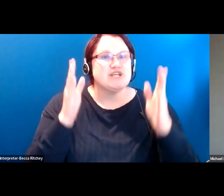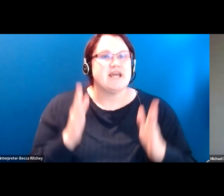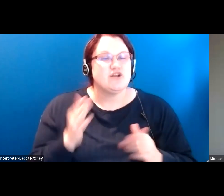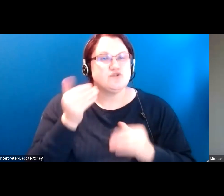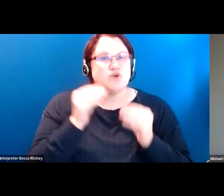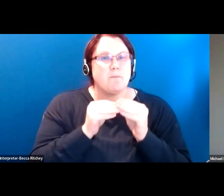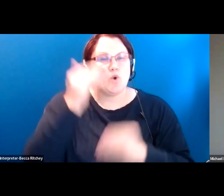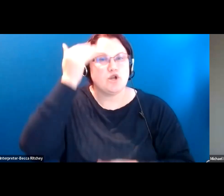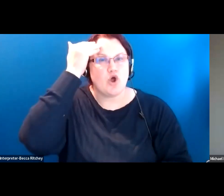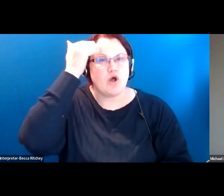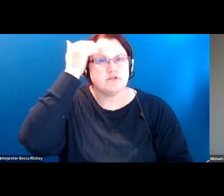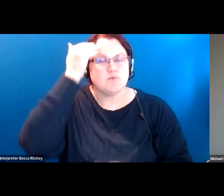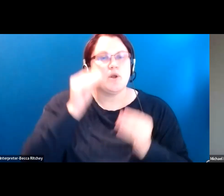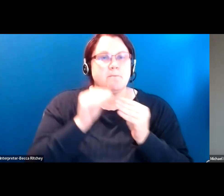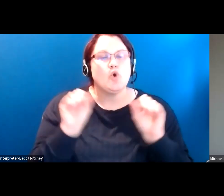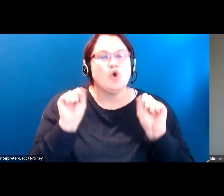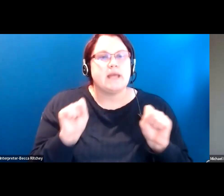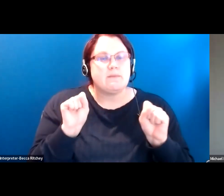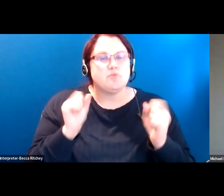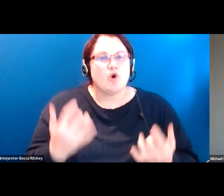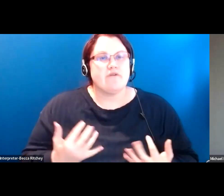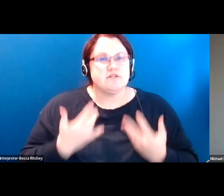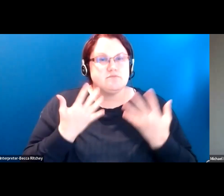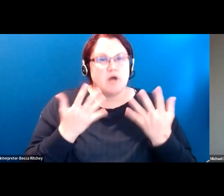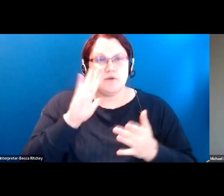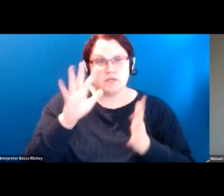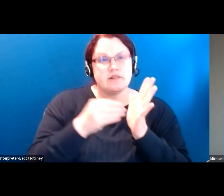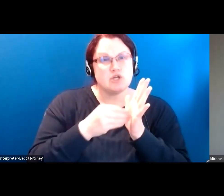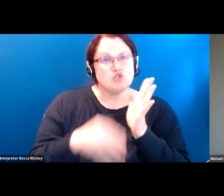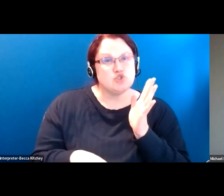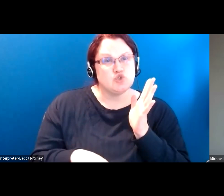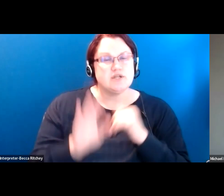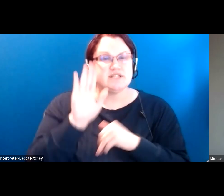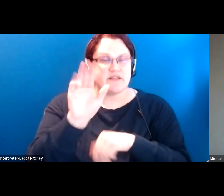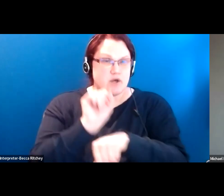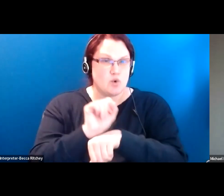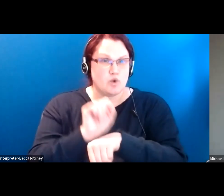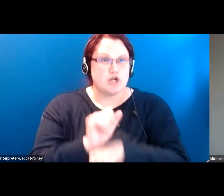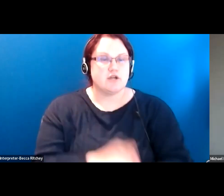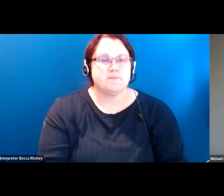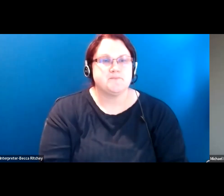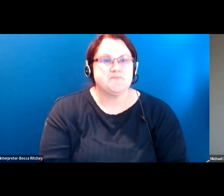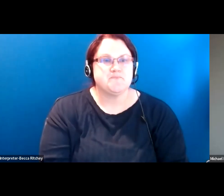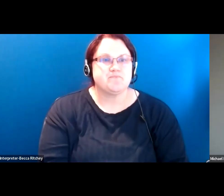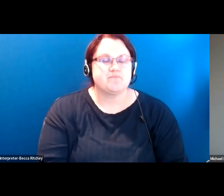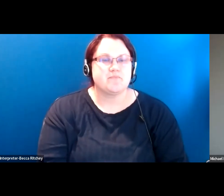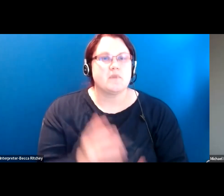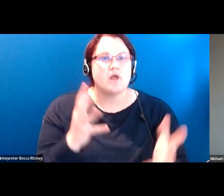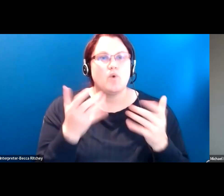are more capable of inspiring their students in their work. I want to thank the steering committee